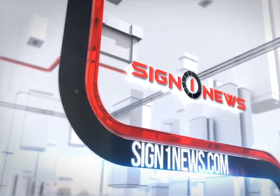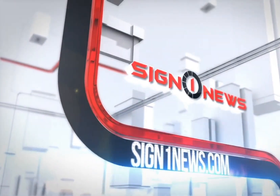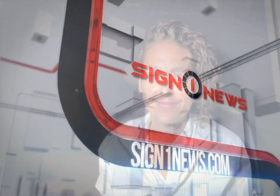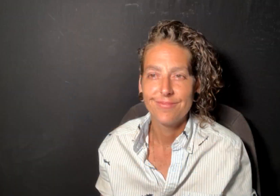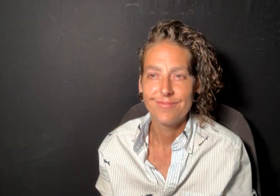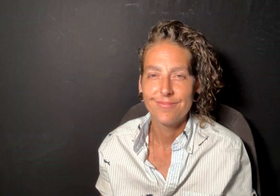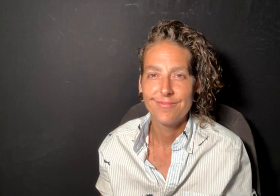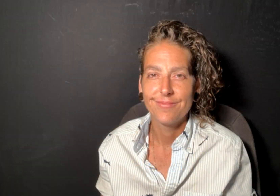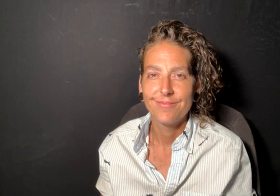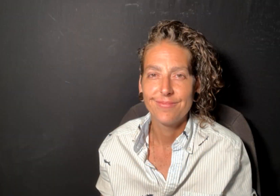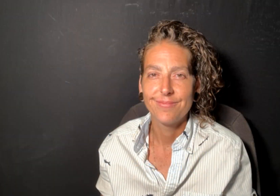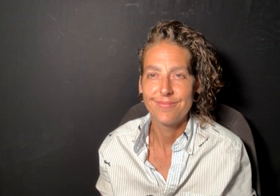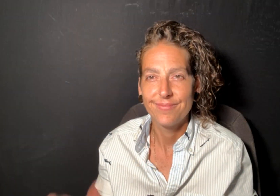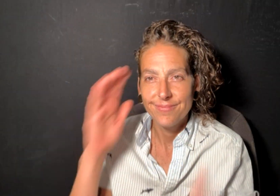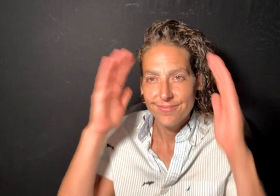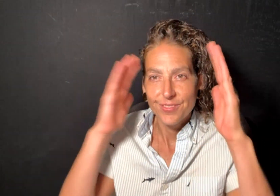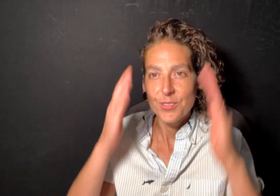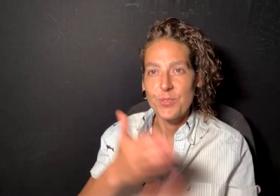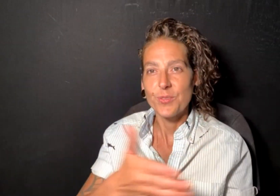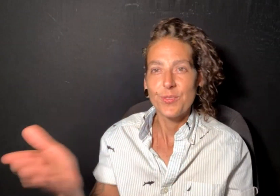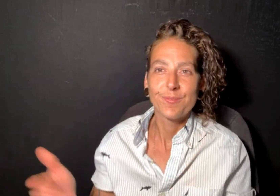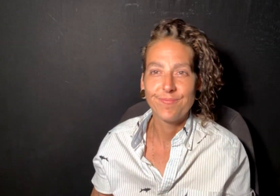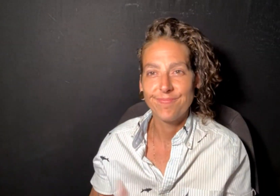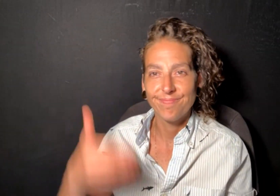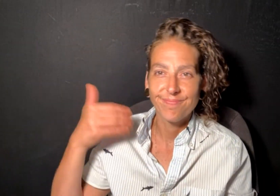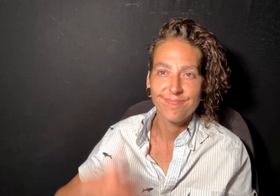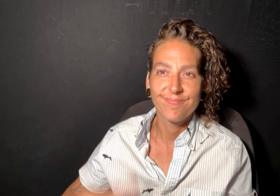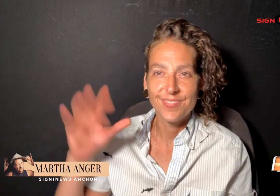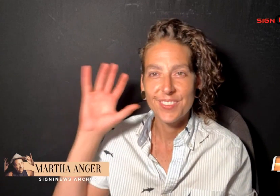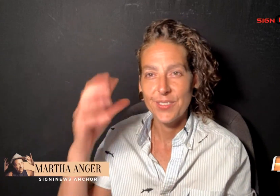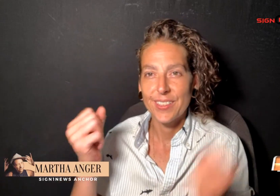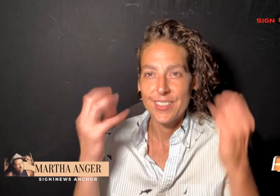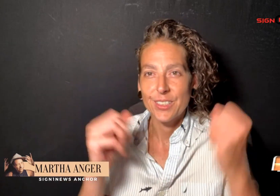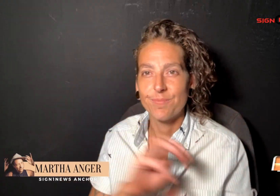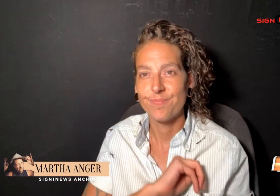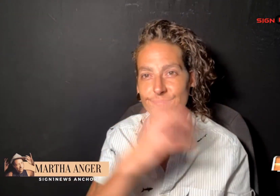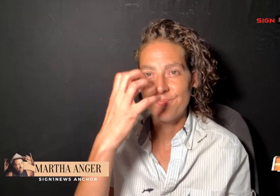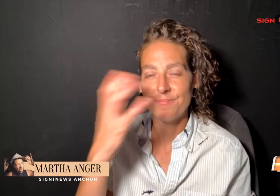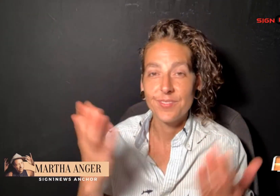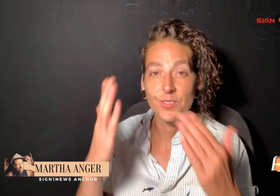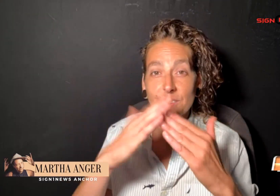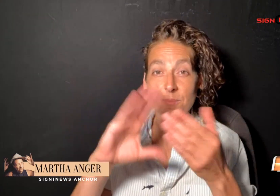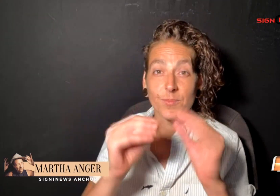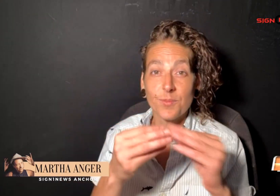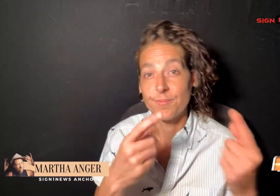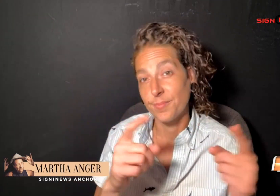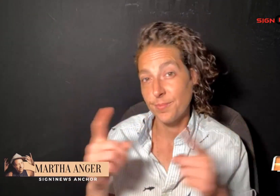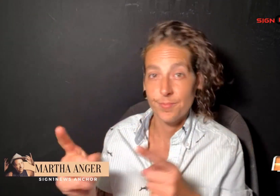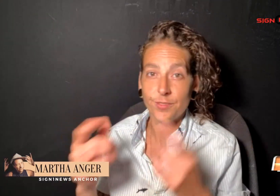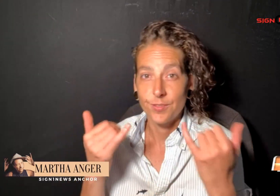Hello everyone. I'm sign one News anchor Martha Anger. Here's a quick look at the top trending stories making headlines today.